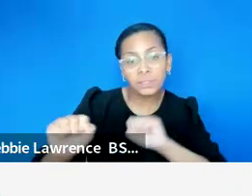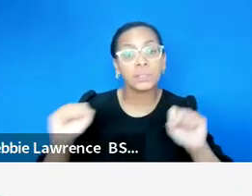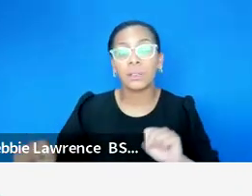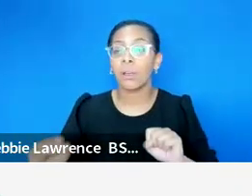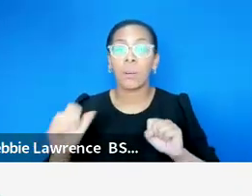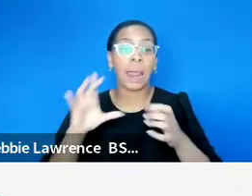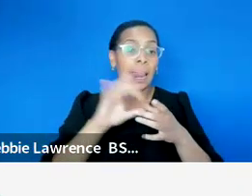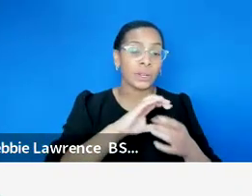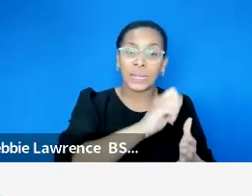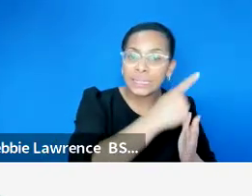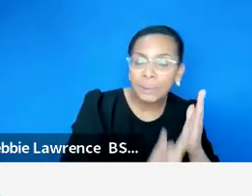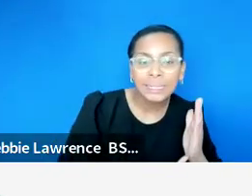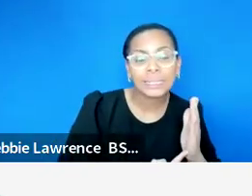and in terms of people's job roles.